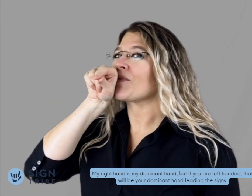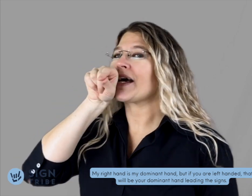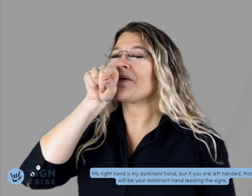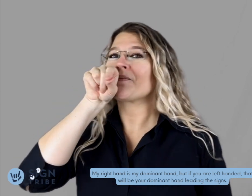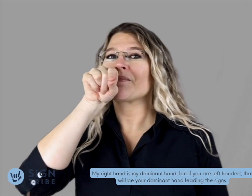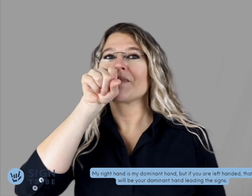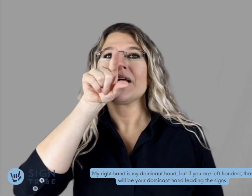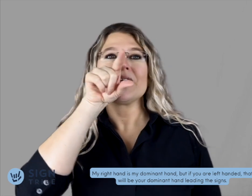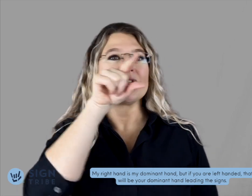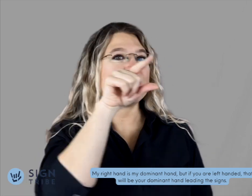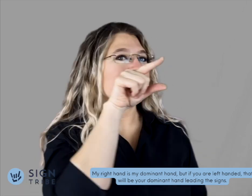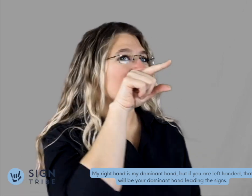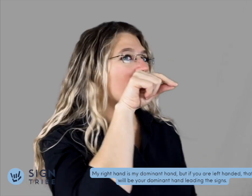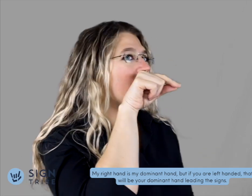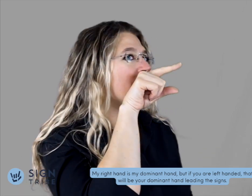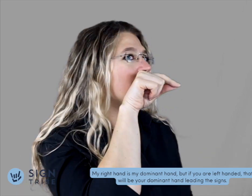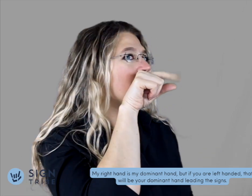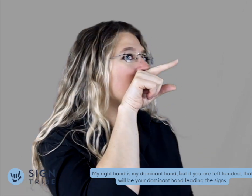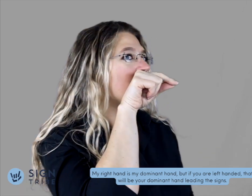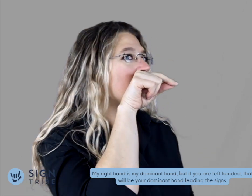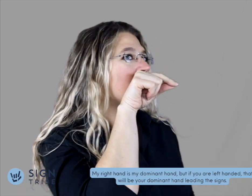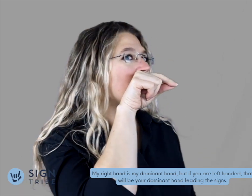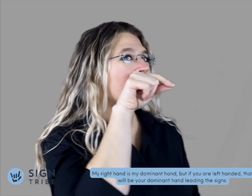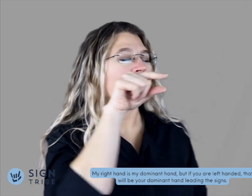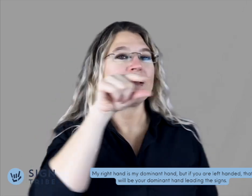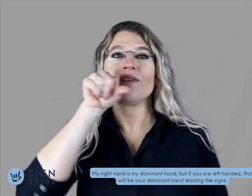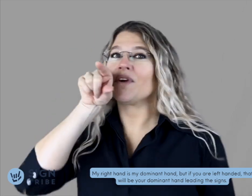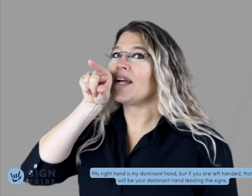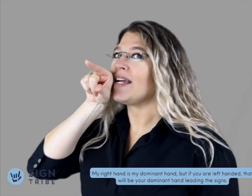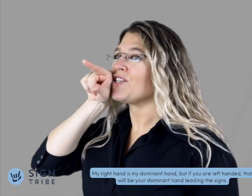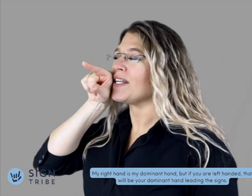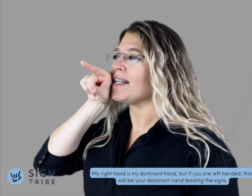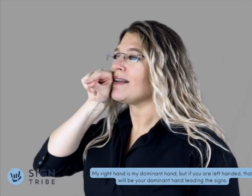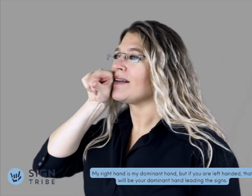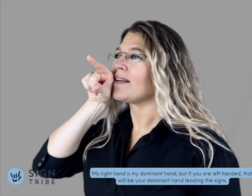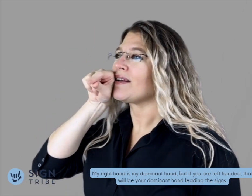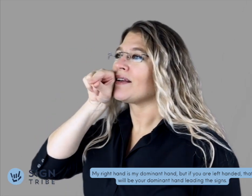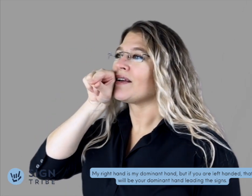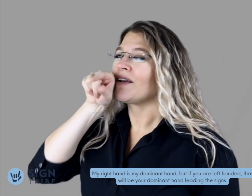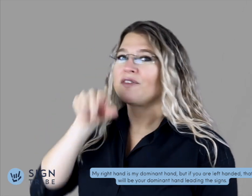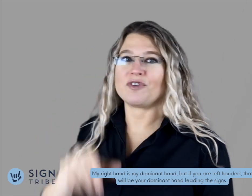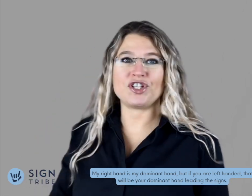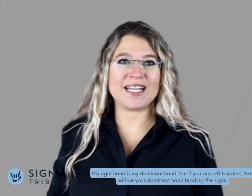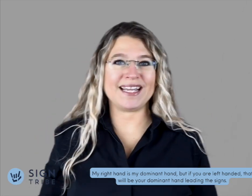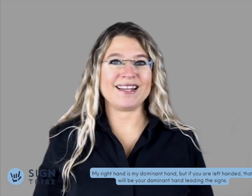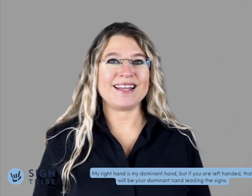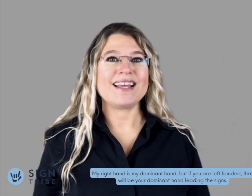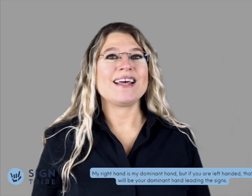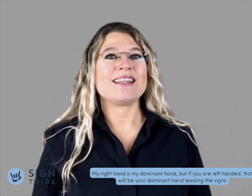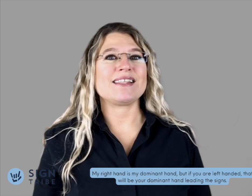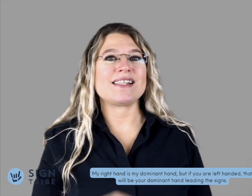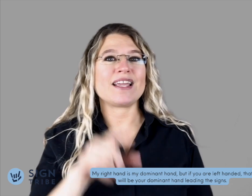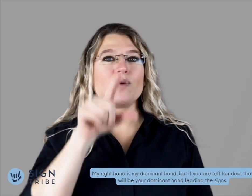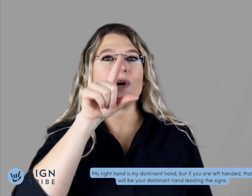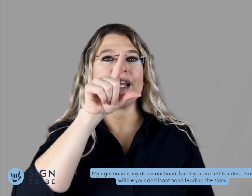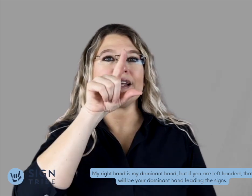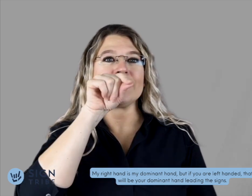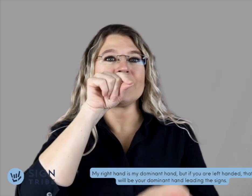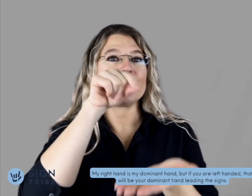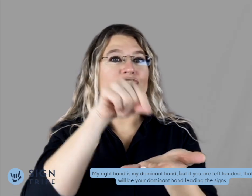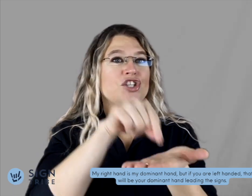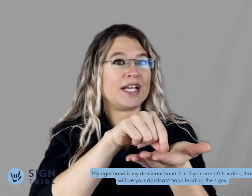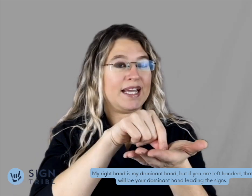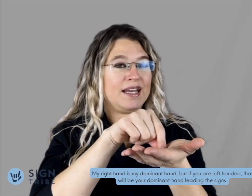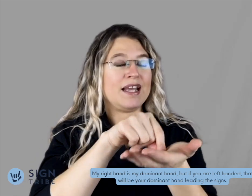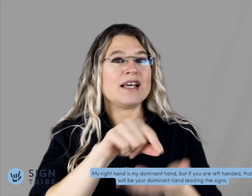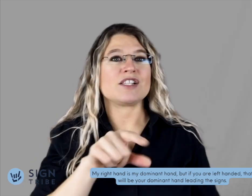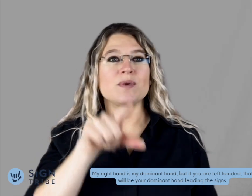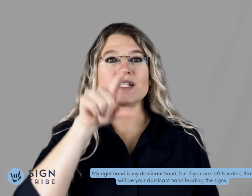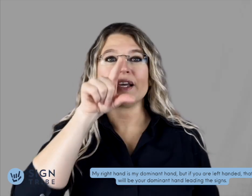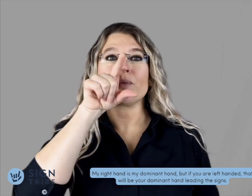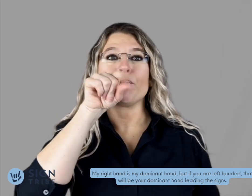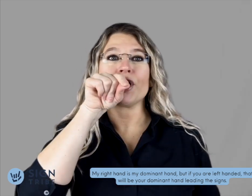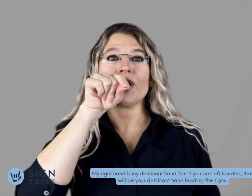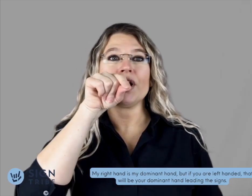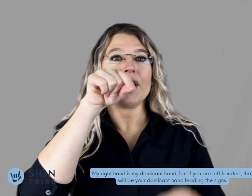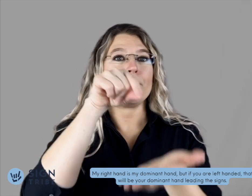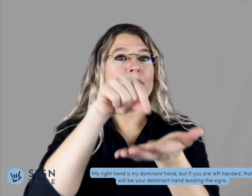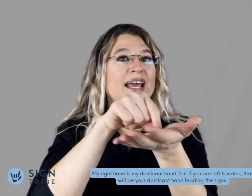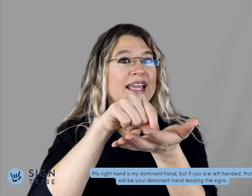Okay? So this is one variation for chicken. The second one is chicken. So it's like bird pecking